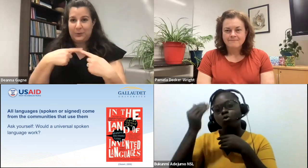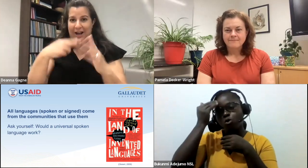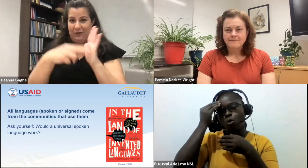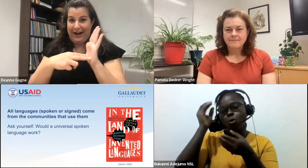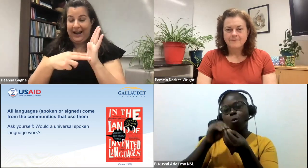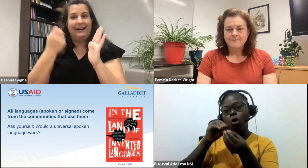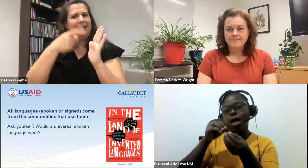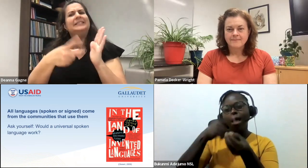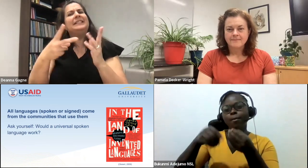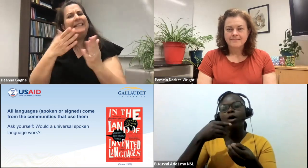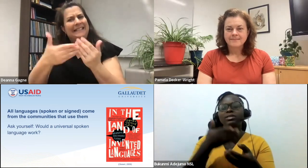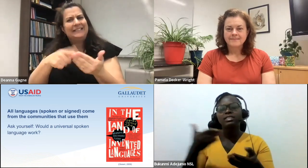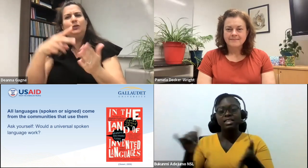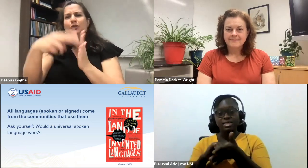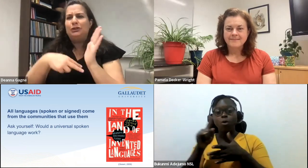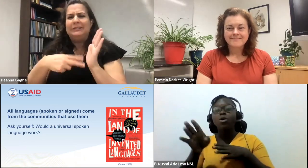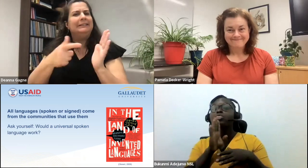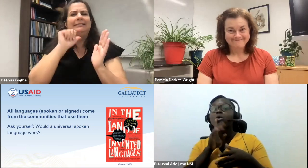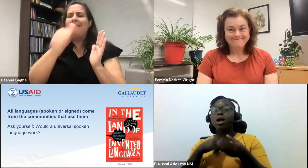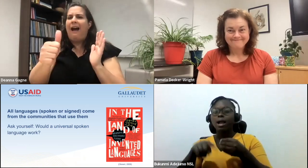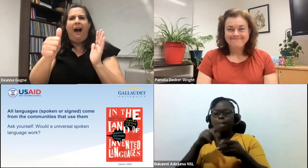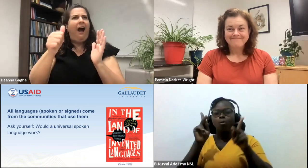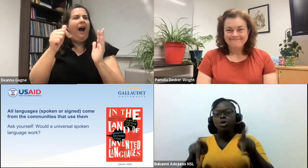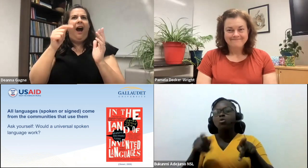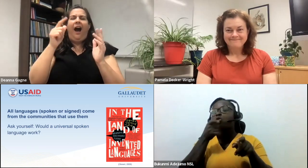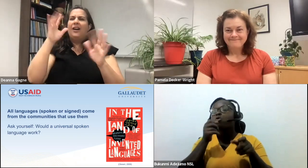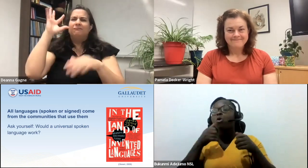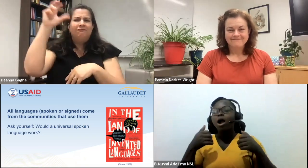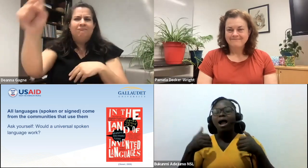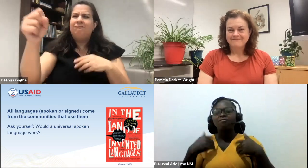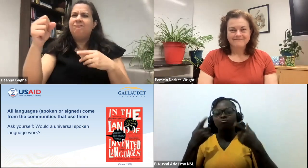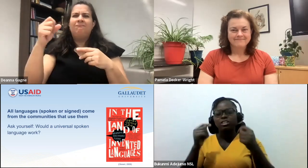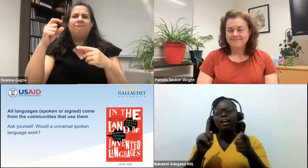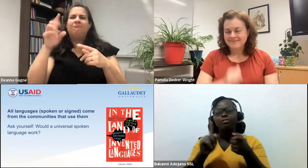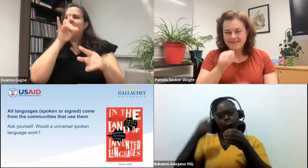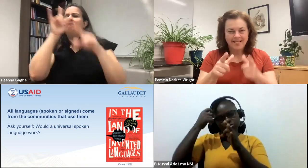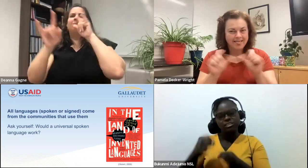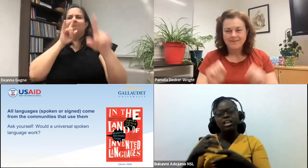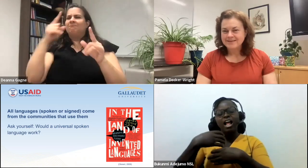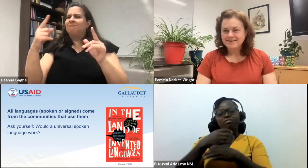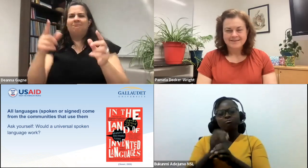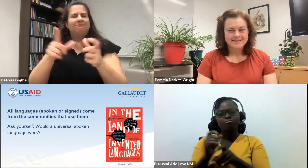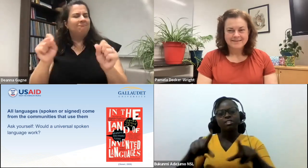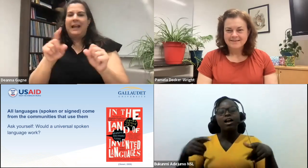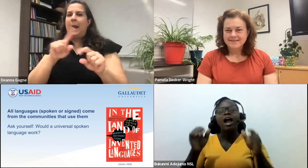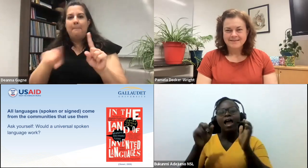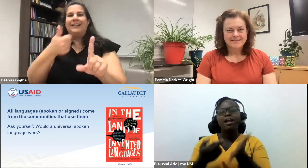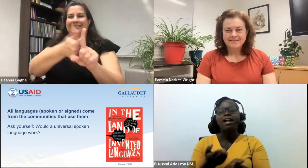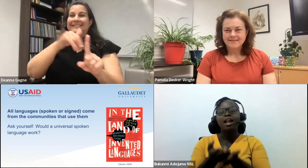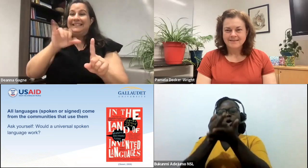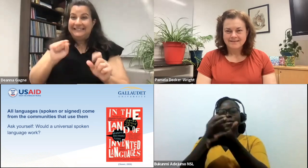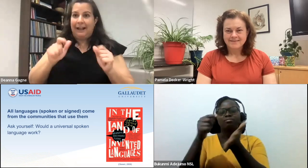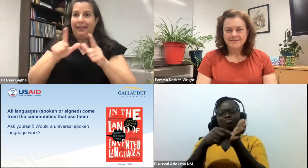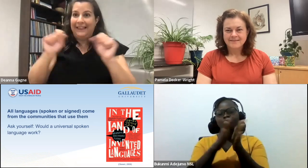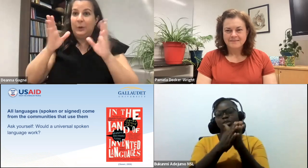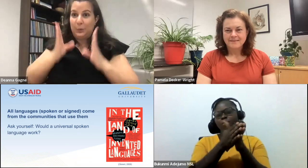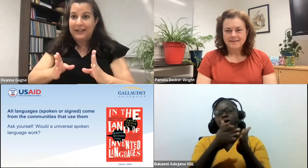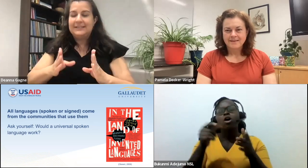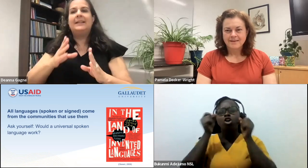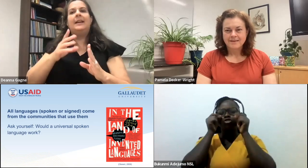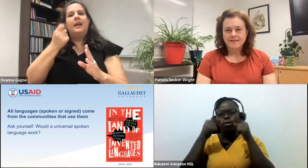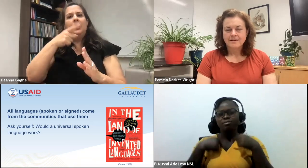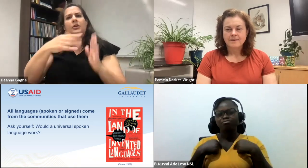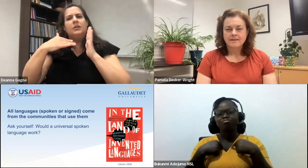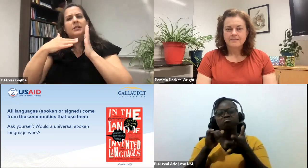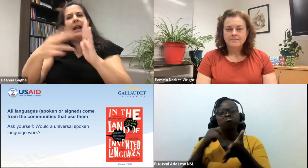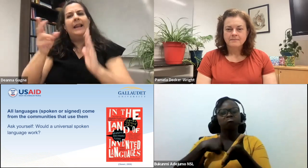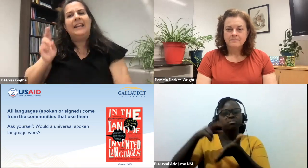I. It was a surprise to me when I read this. It it seems, you know, very easy to read. It's not. You know Ibury Tower linguistics. This is a linguist.